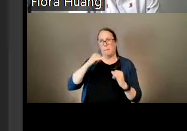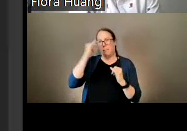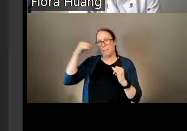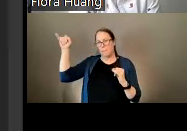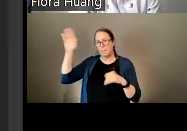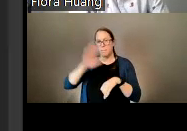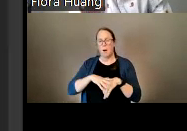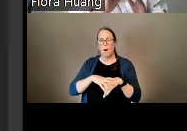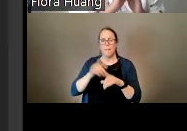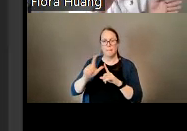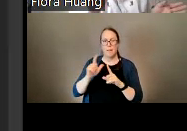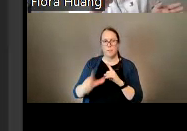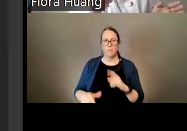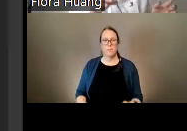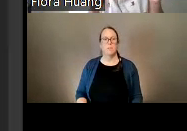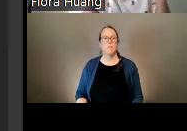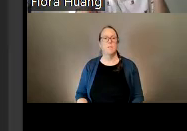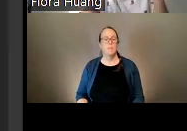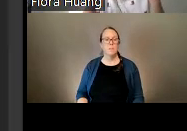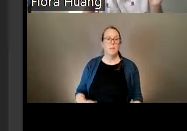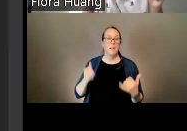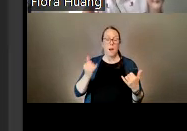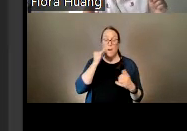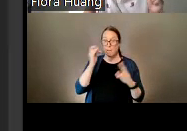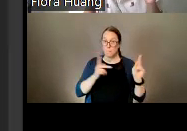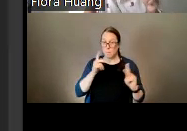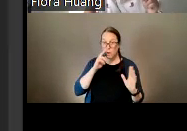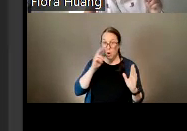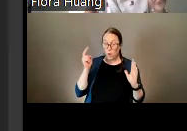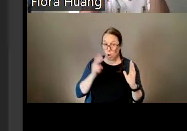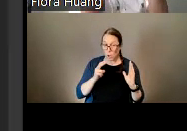And that way, if people are looking at it, you don't have the extra clutter of the serifs kind